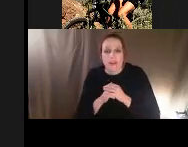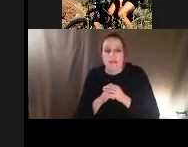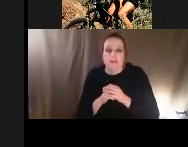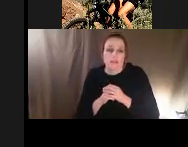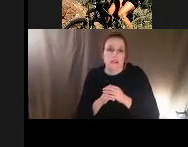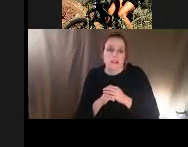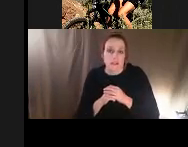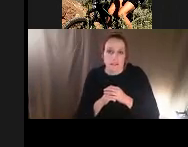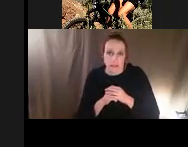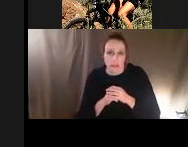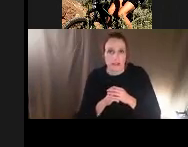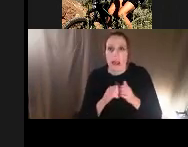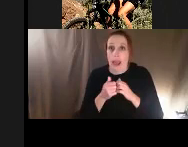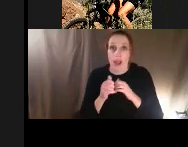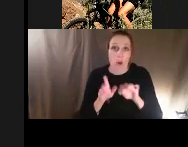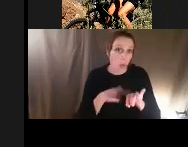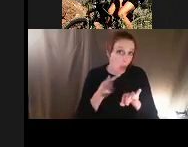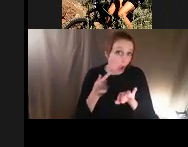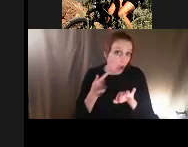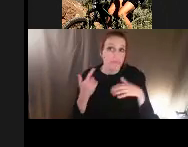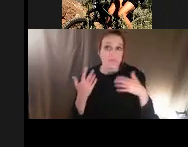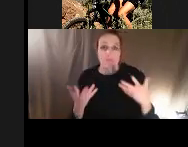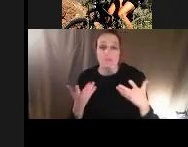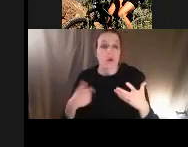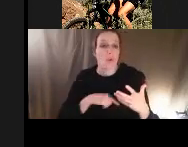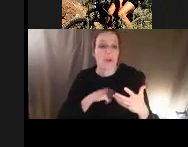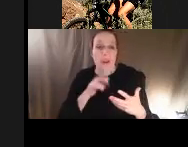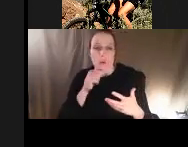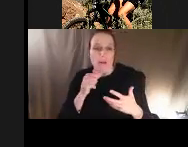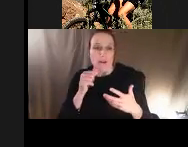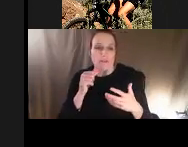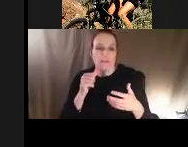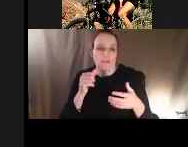So, we don't get to define trauma.